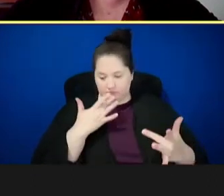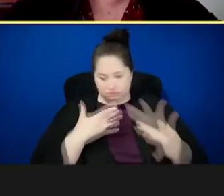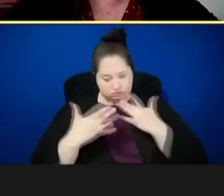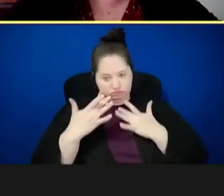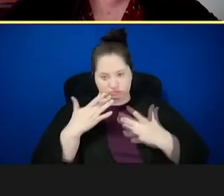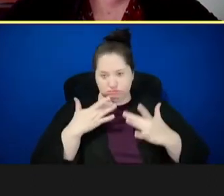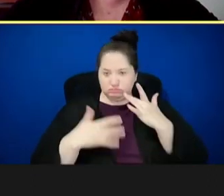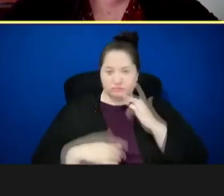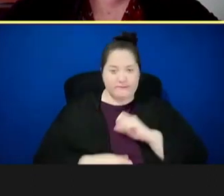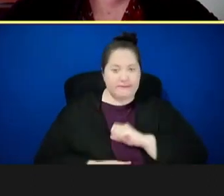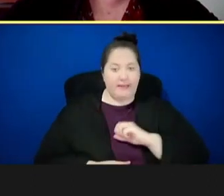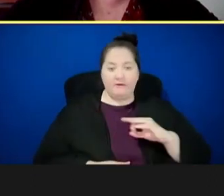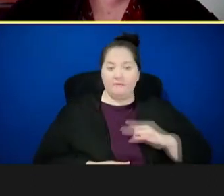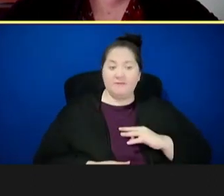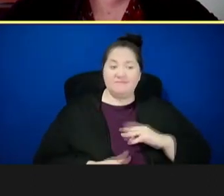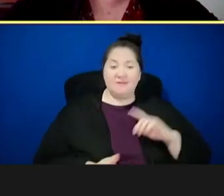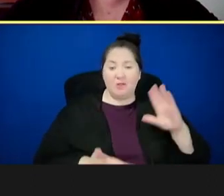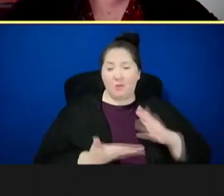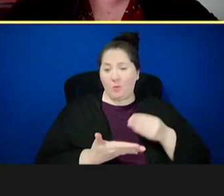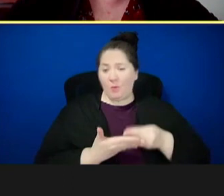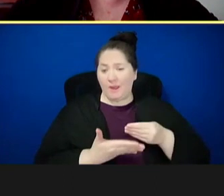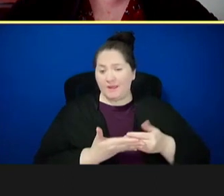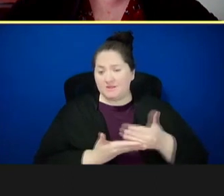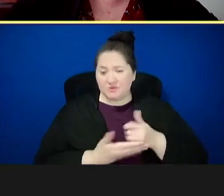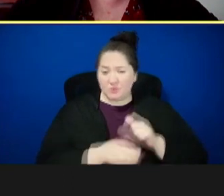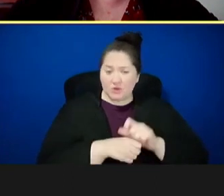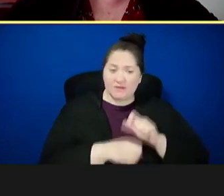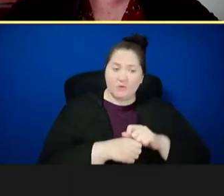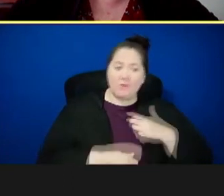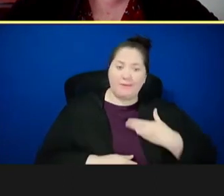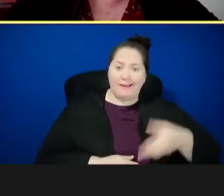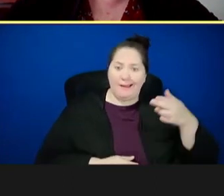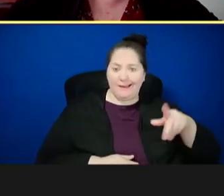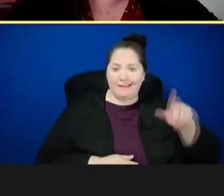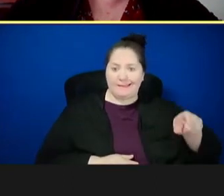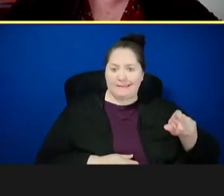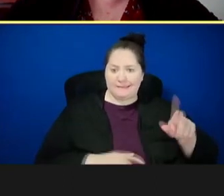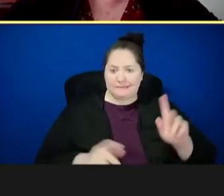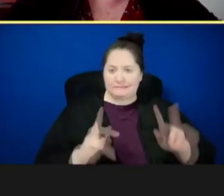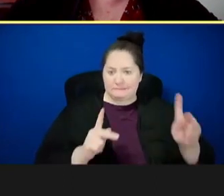generally low-wage workers who are working with high-need residents. The shortage across